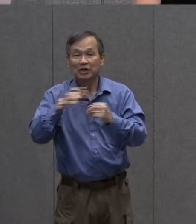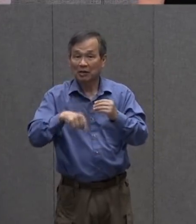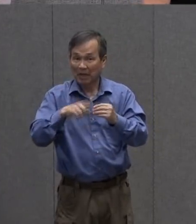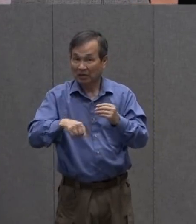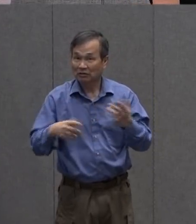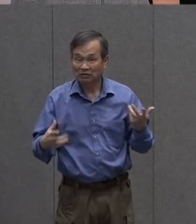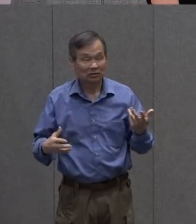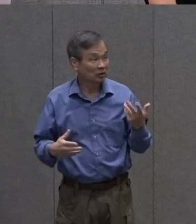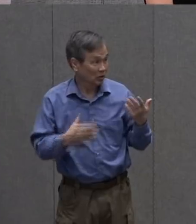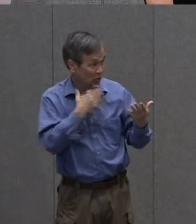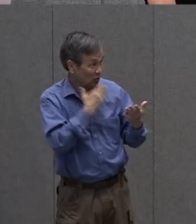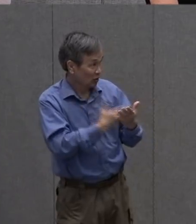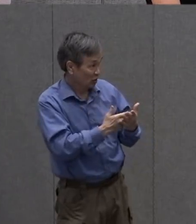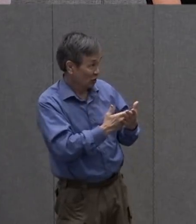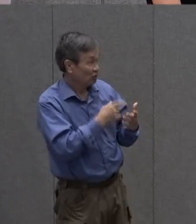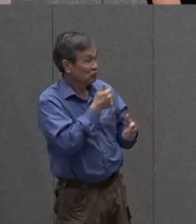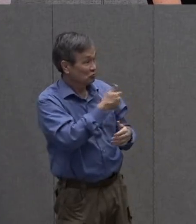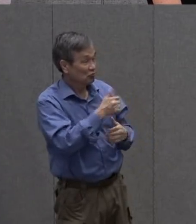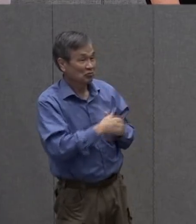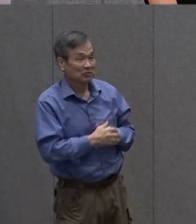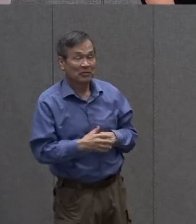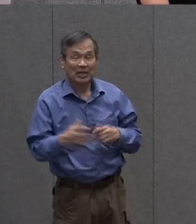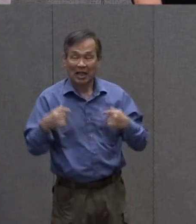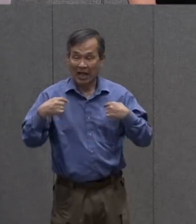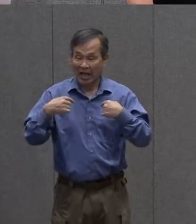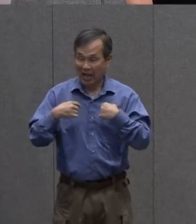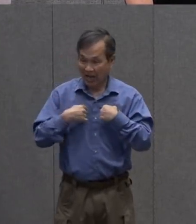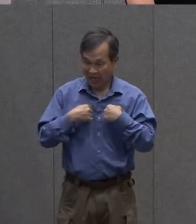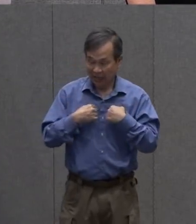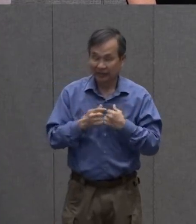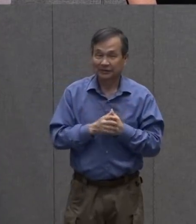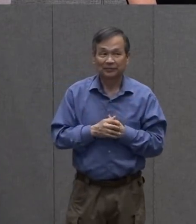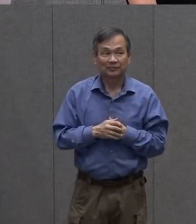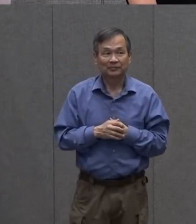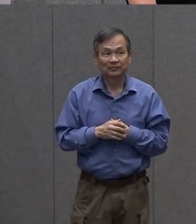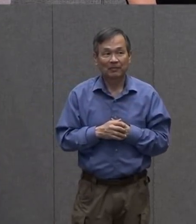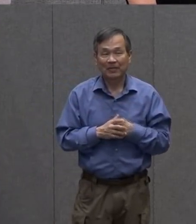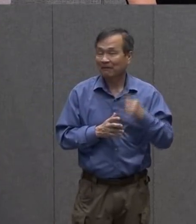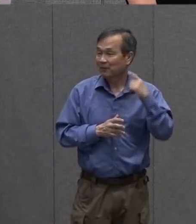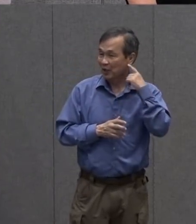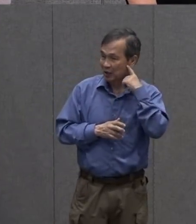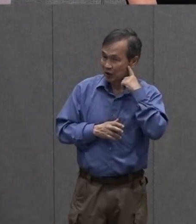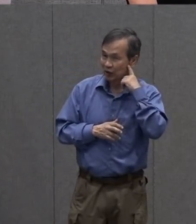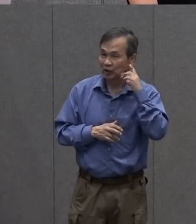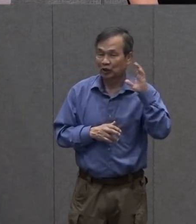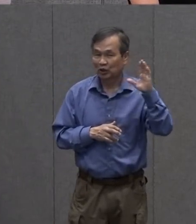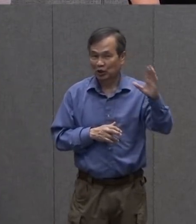Nice job Mrs. Kay. And I listened to her strategy.